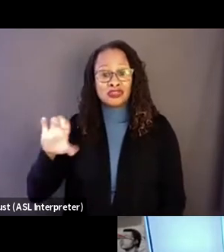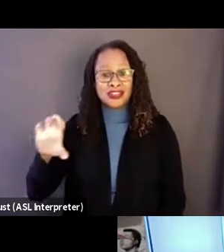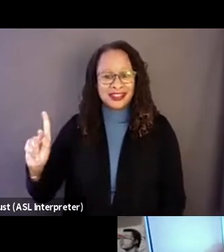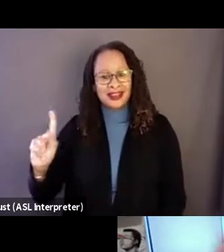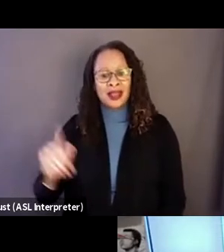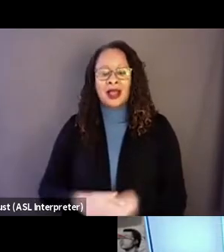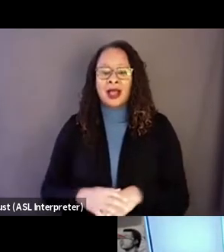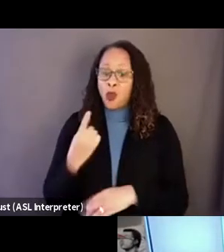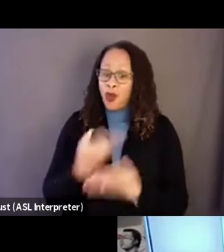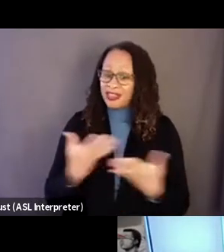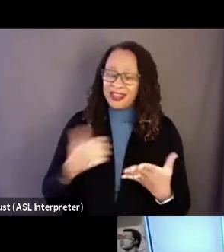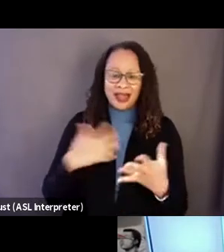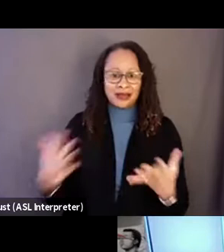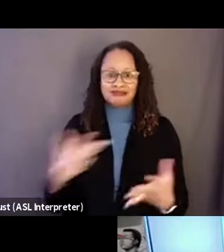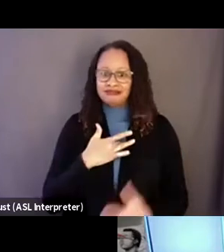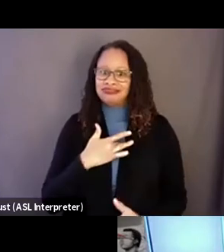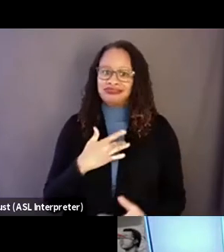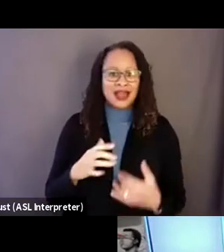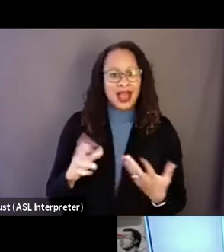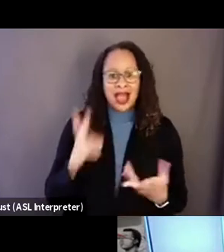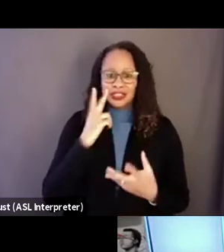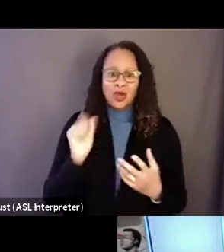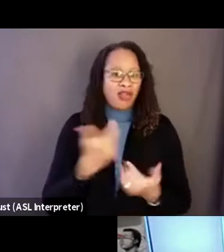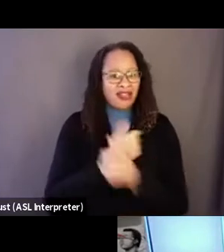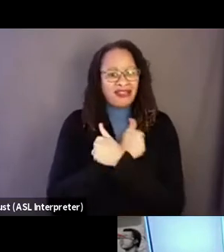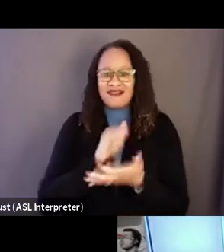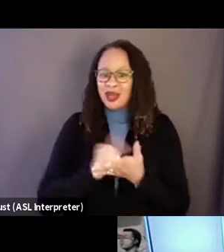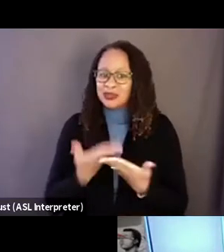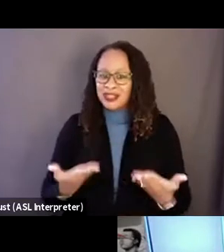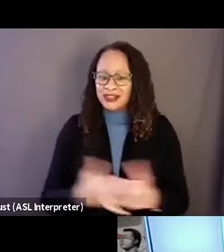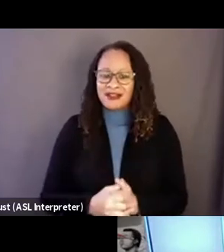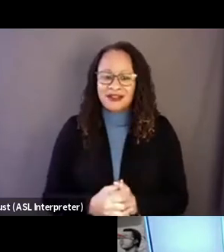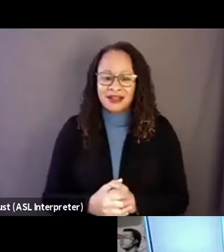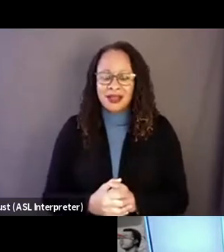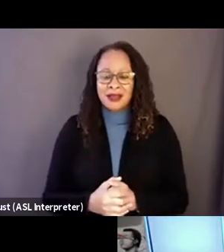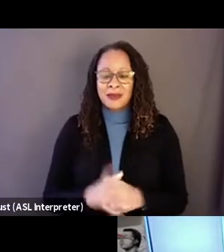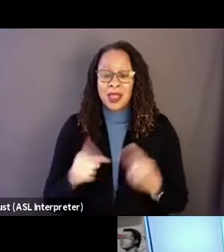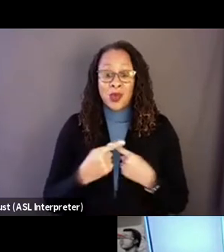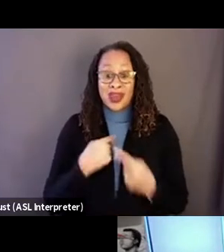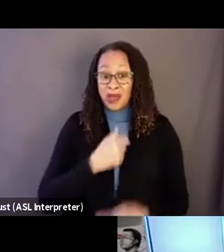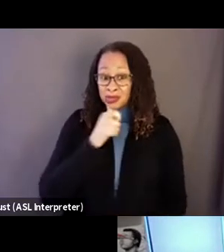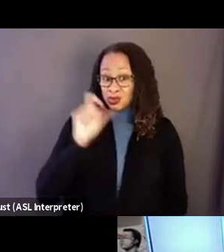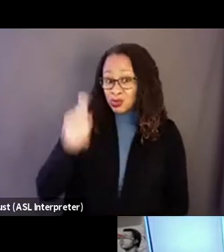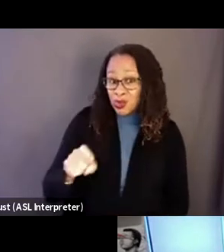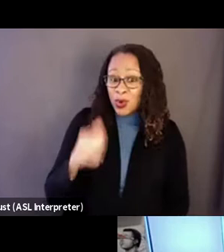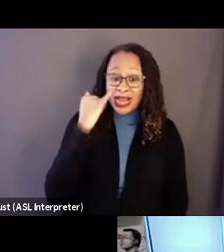immediately in the film was the love that was there. When I was unsure if it was